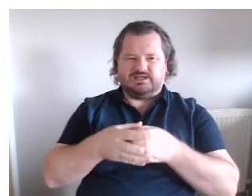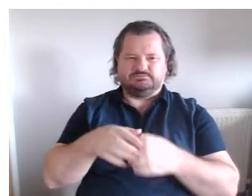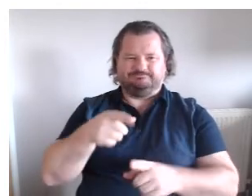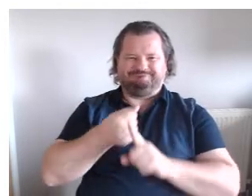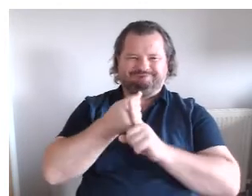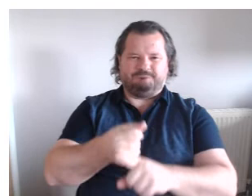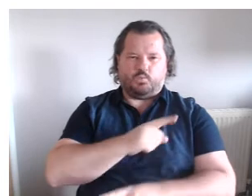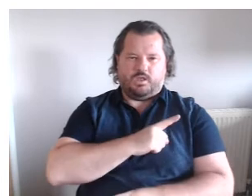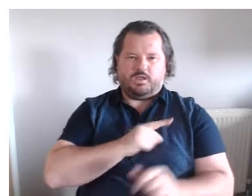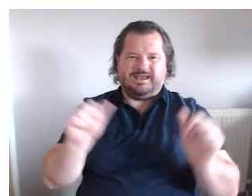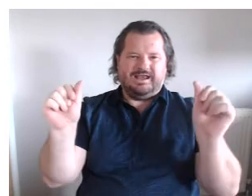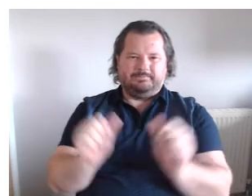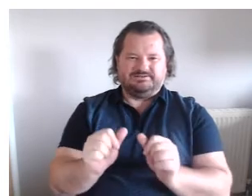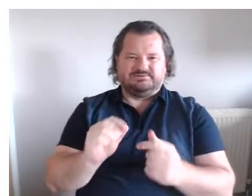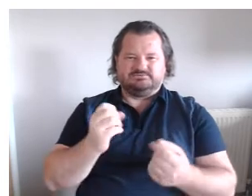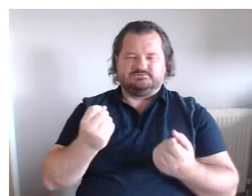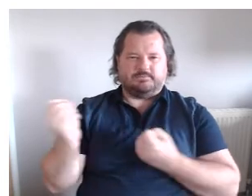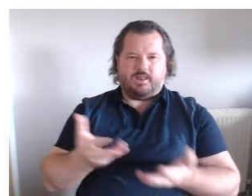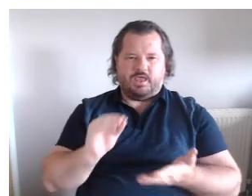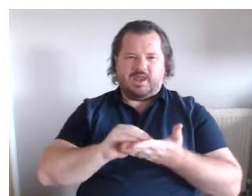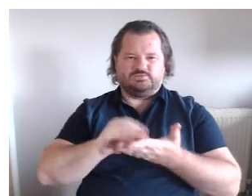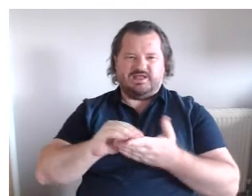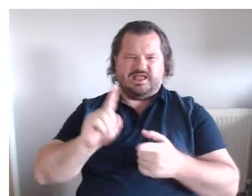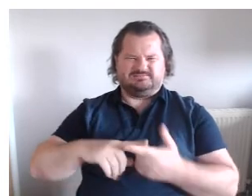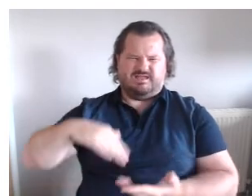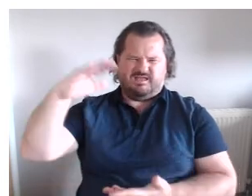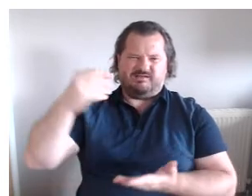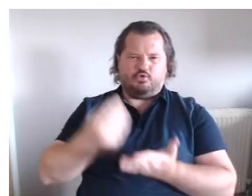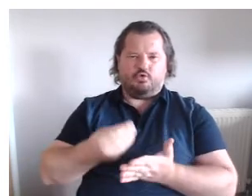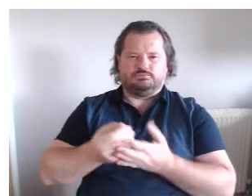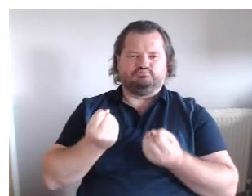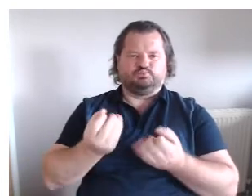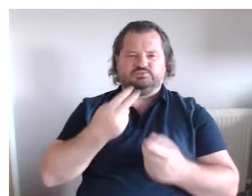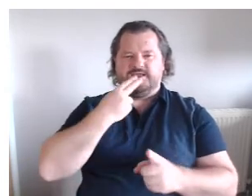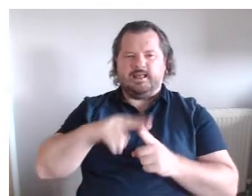This is driven by a limited supply of annotators and the extremely high cost of producing the labels.